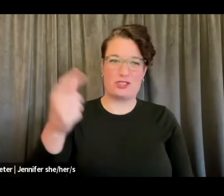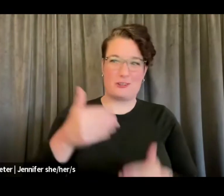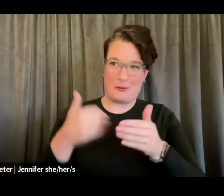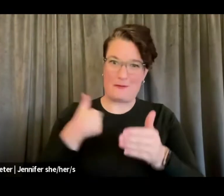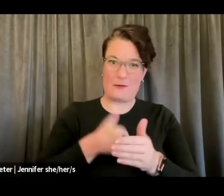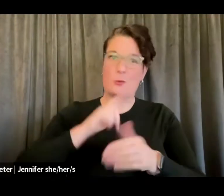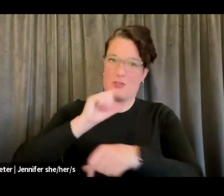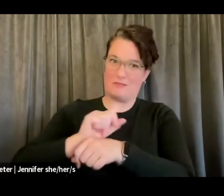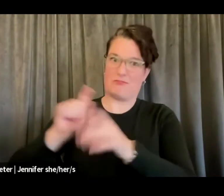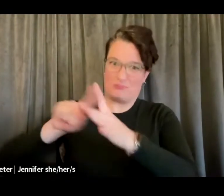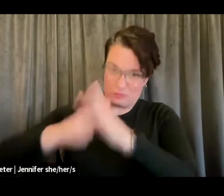before we start, start.